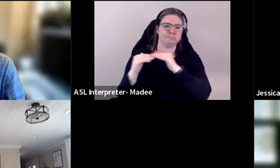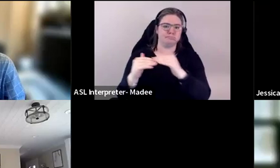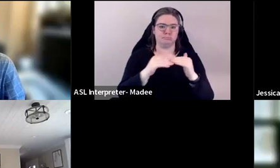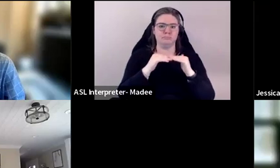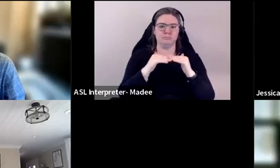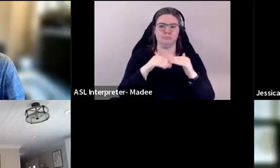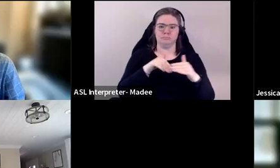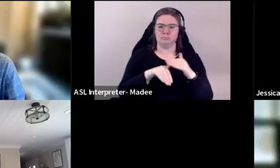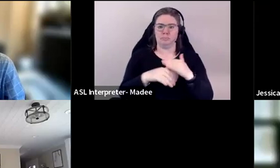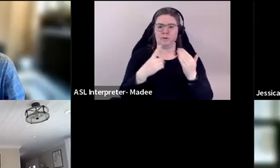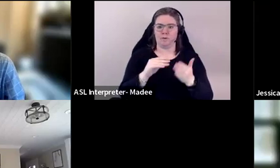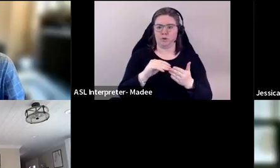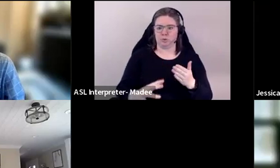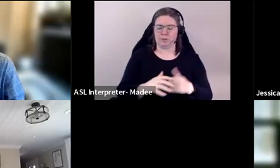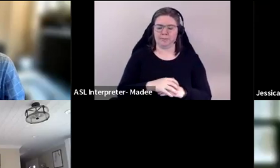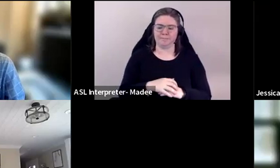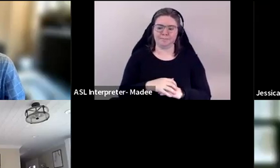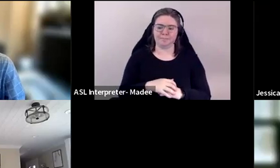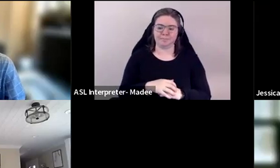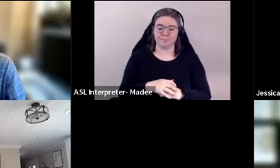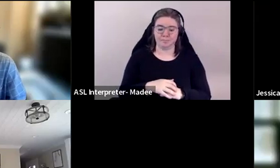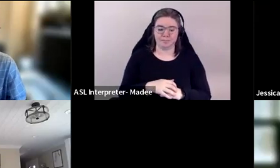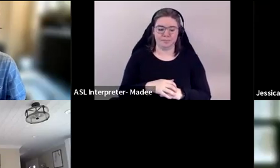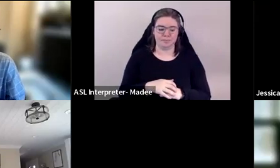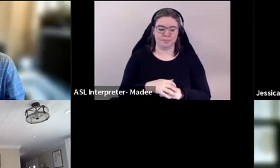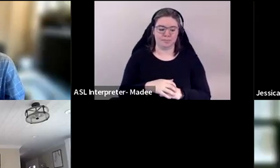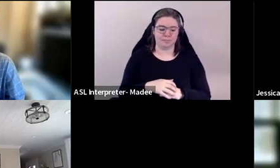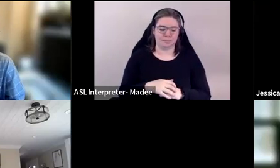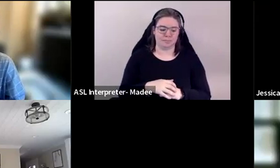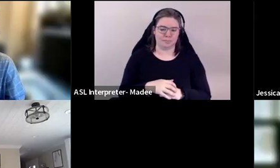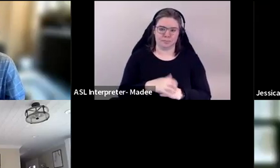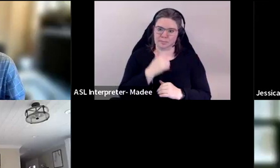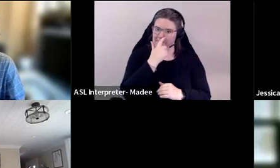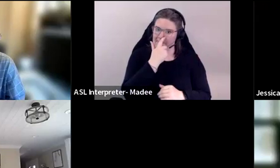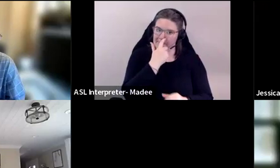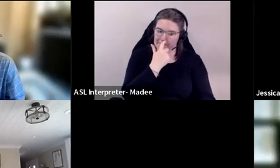Don Dew: What we found is. Don Dew: you know, school district that is, more